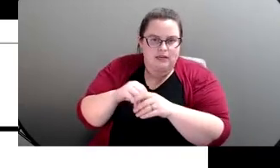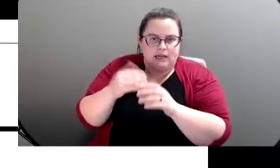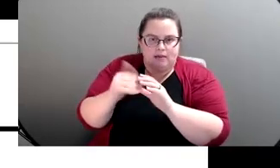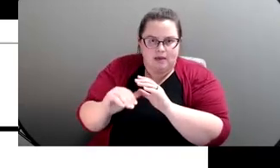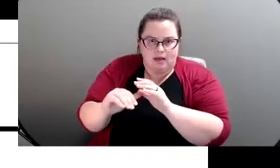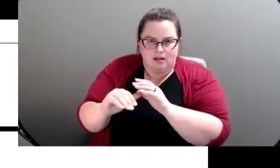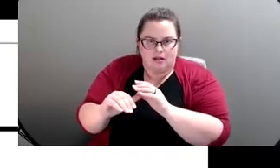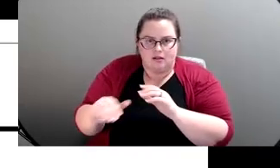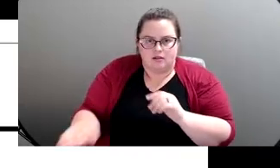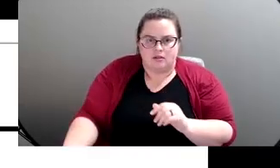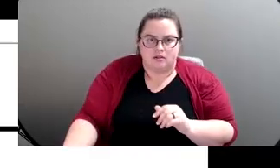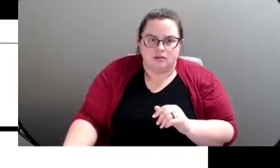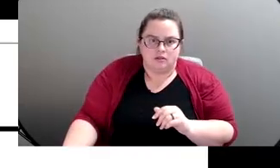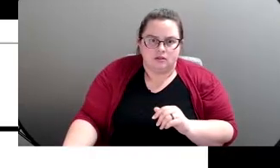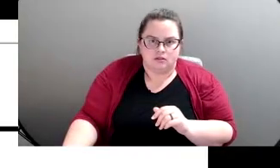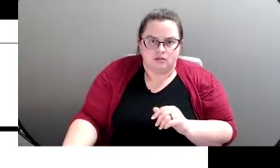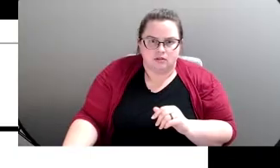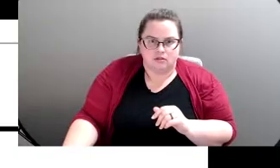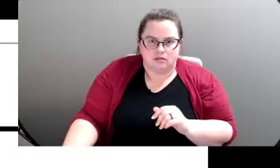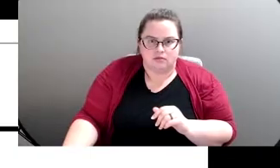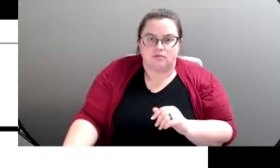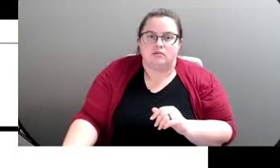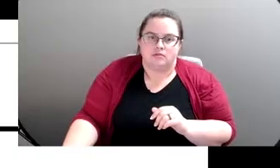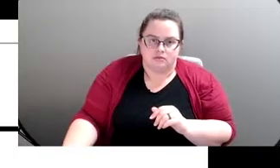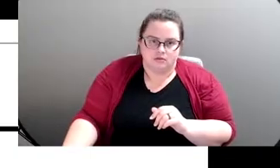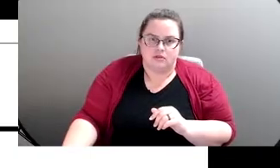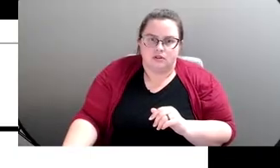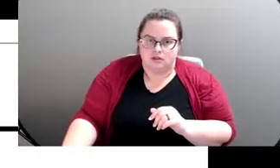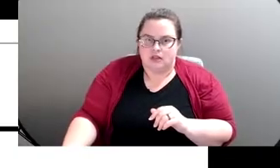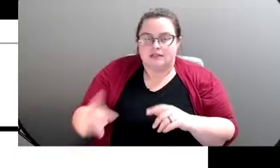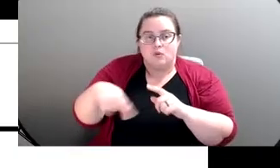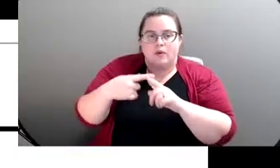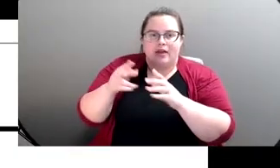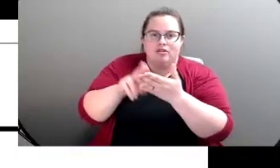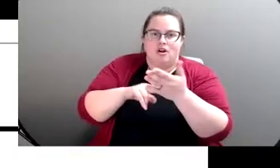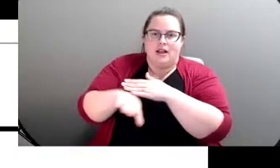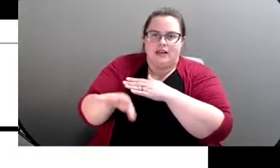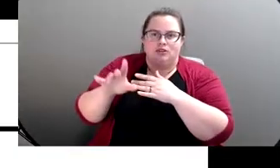But when once they log back into Canvas in their inbox, they're going to see a notification